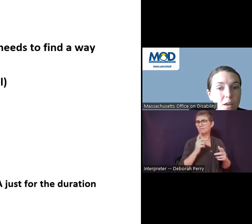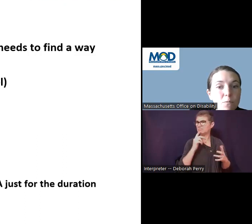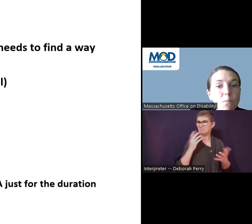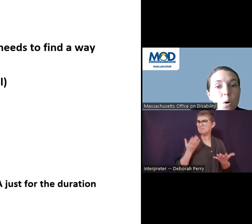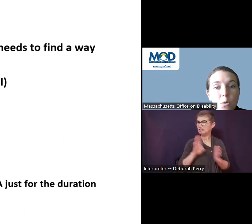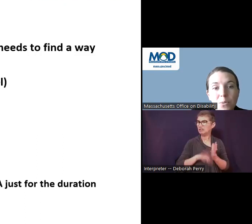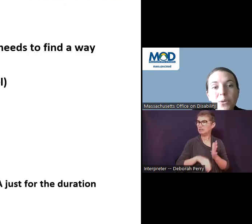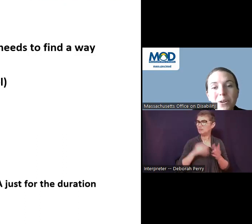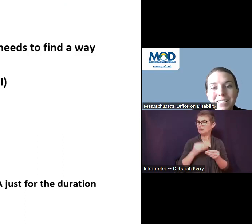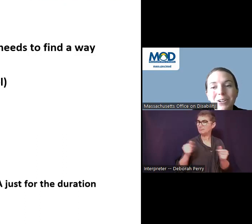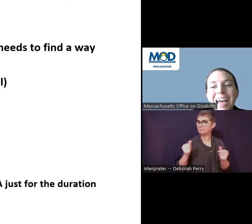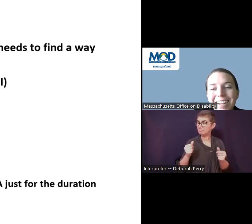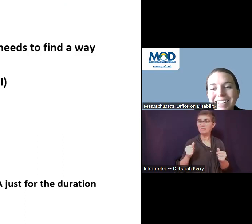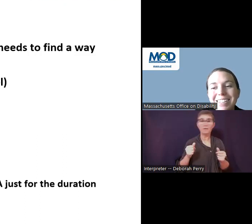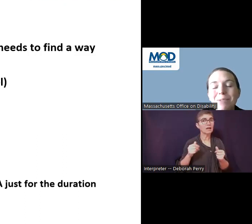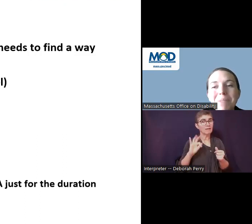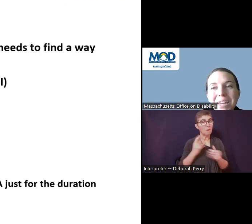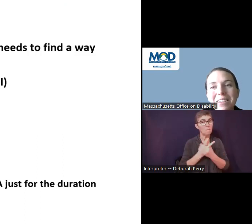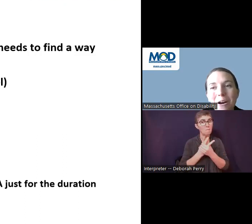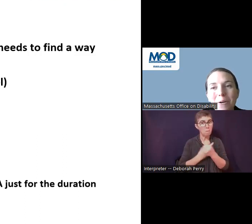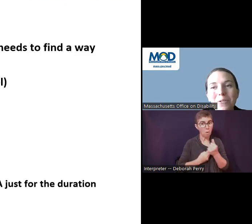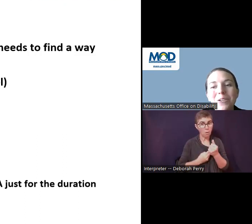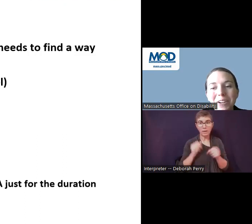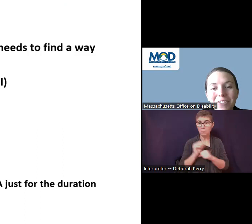if both employees are attending the same meeting though you're going to